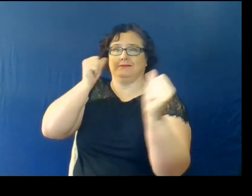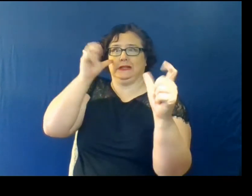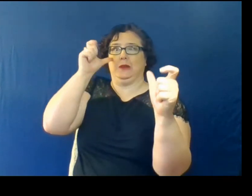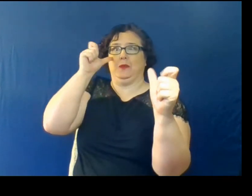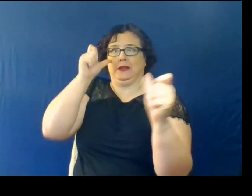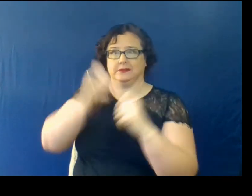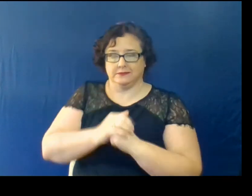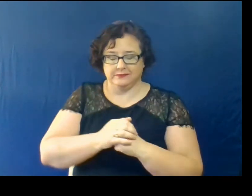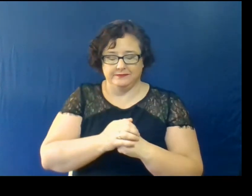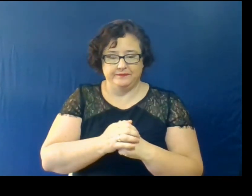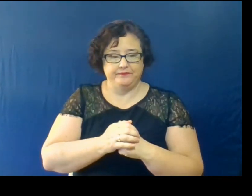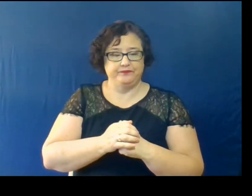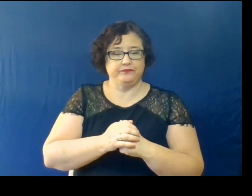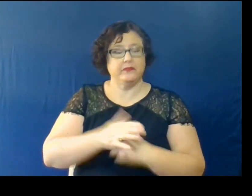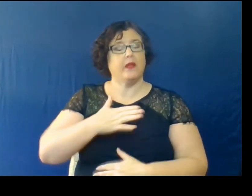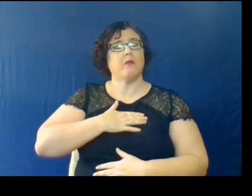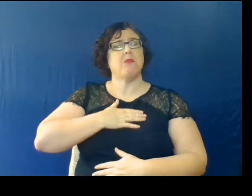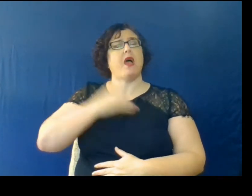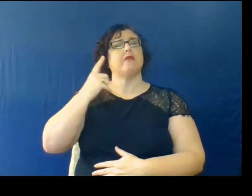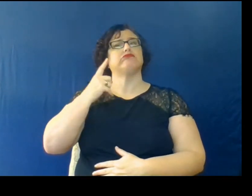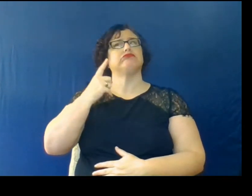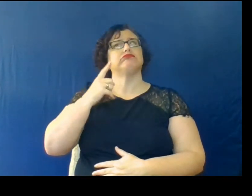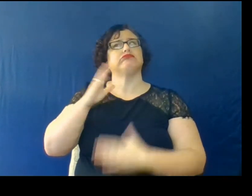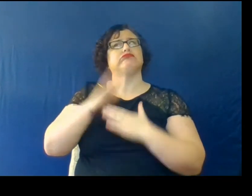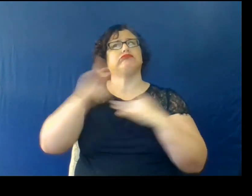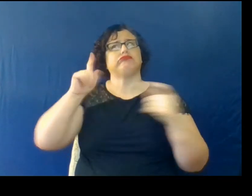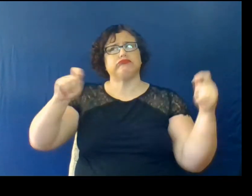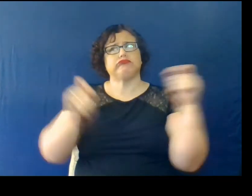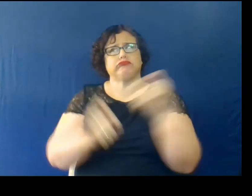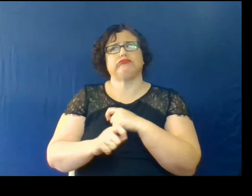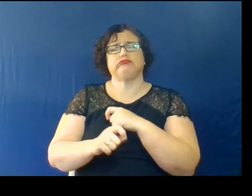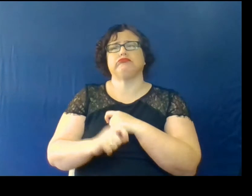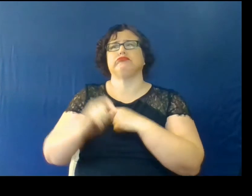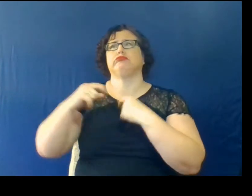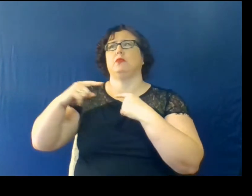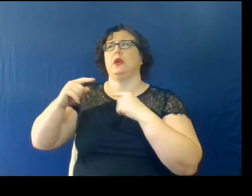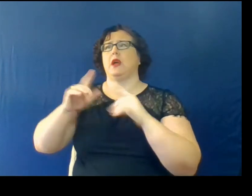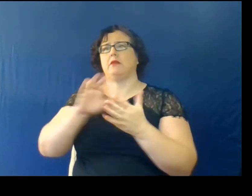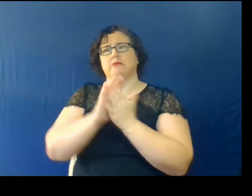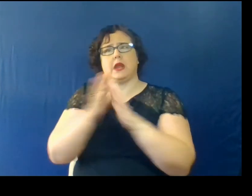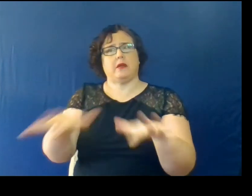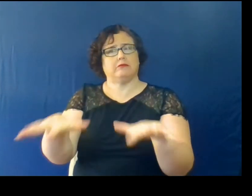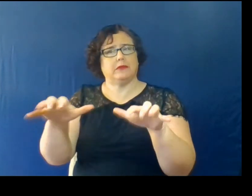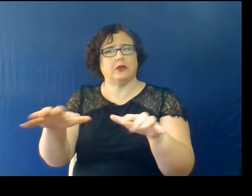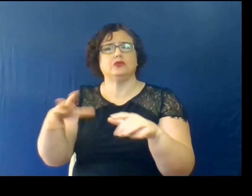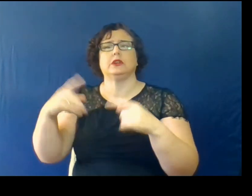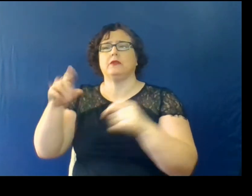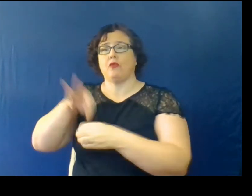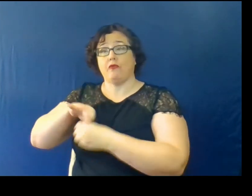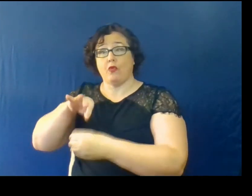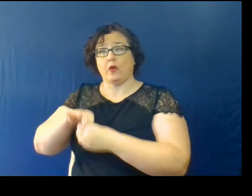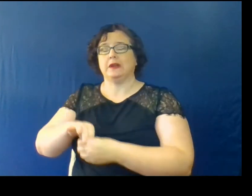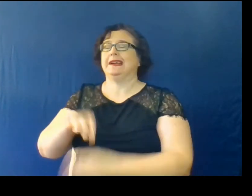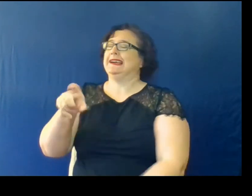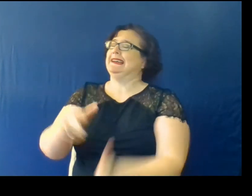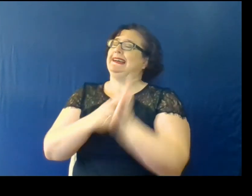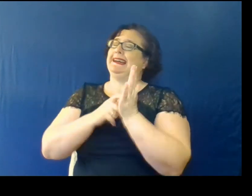for me when I became a paraplegic and voting was that I had to do my research first. So I had to